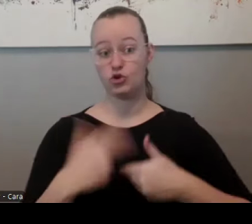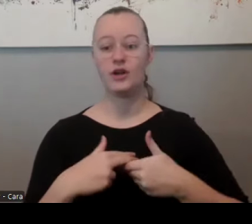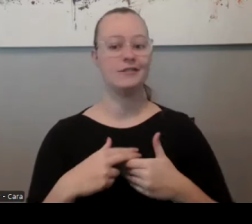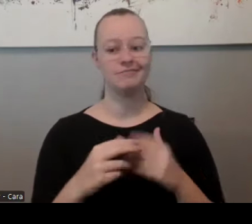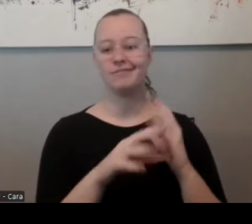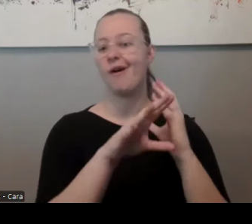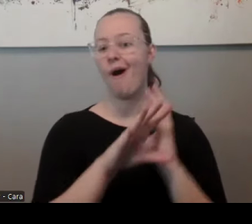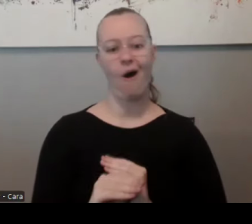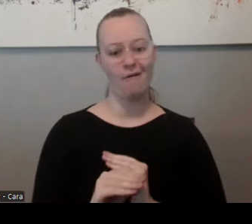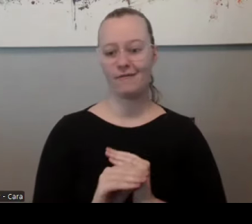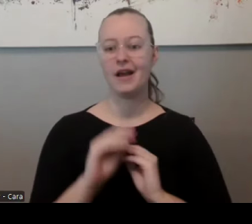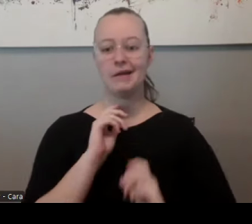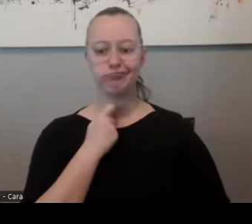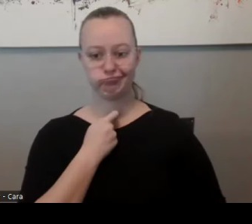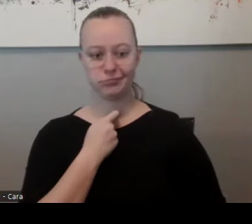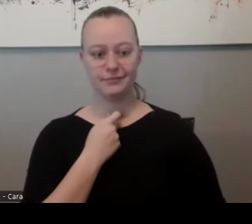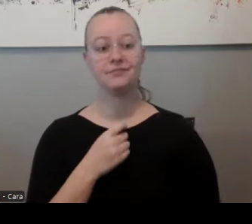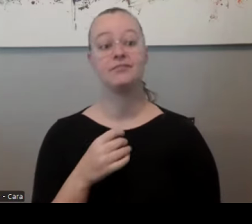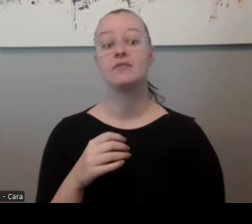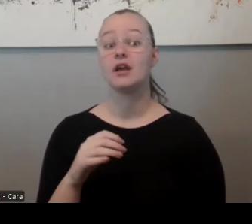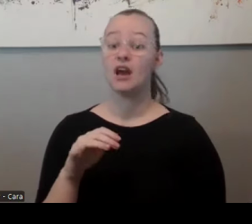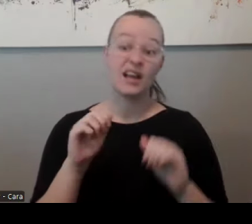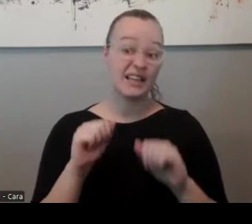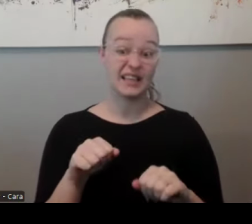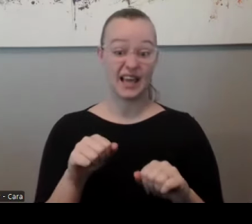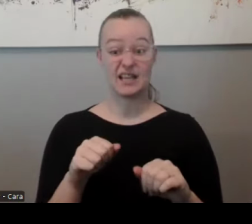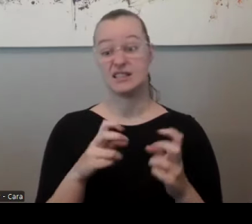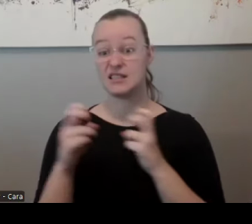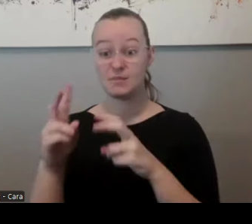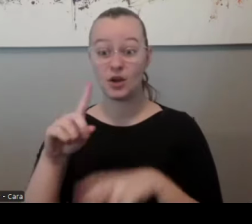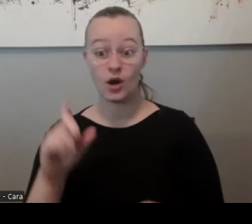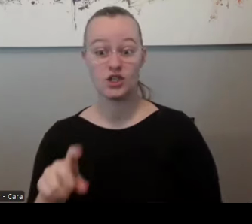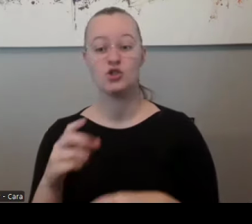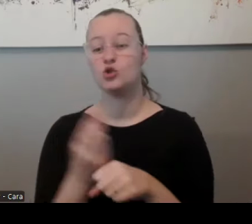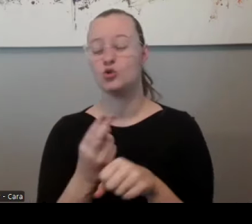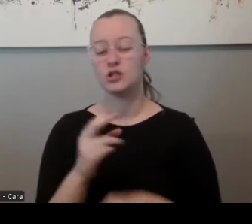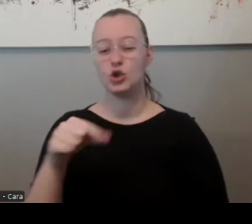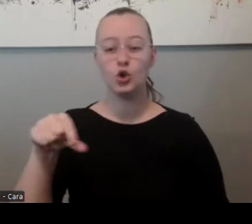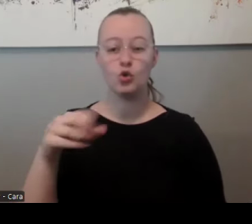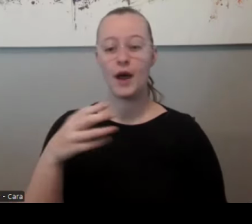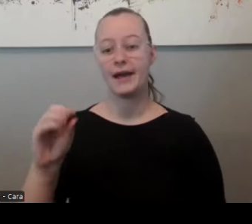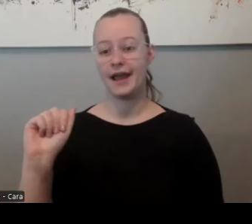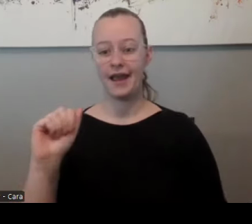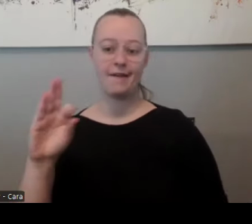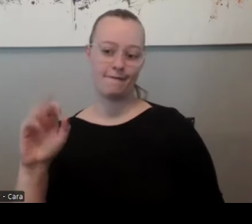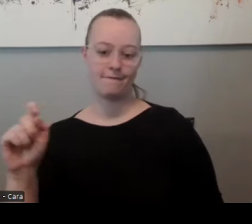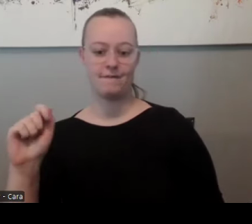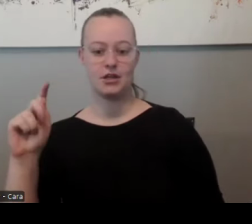Participants may submit questions via the QA feature. If time allows, we will take questions at the end of today's session.